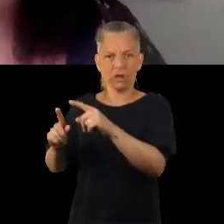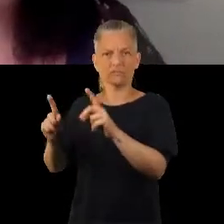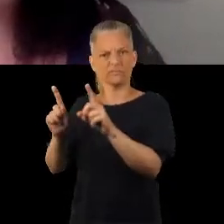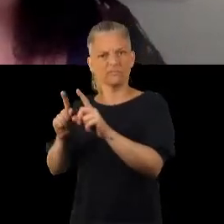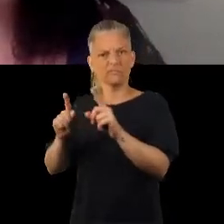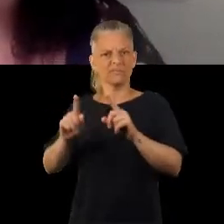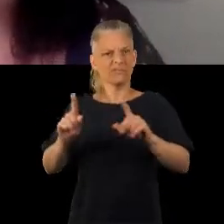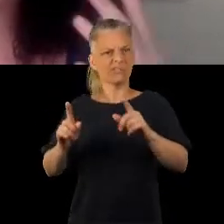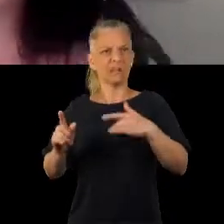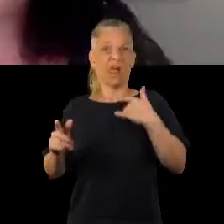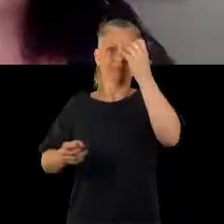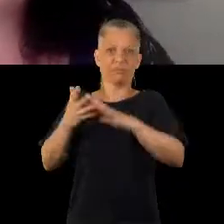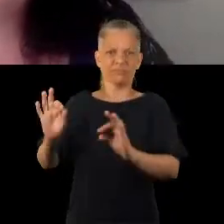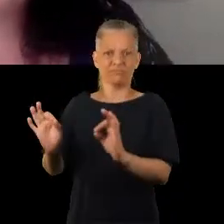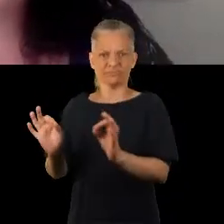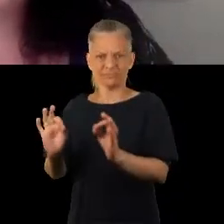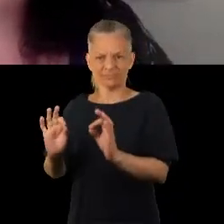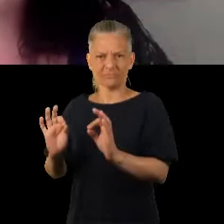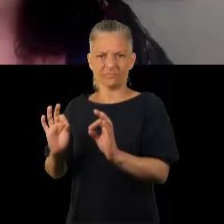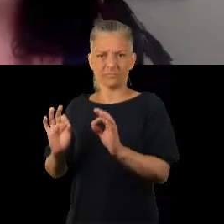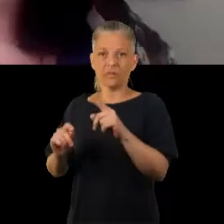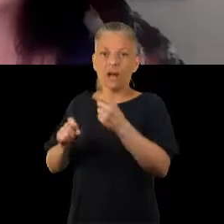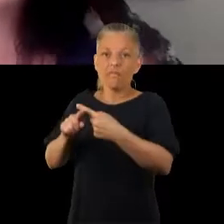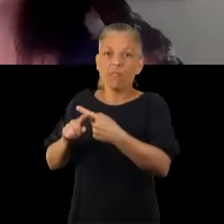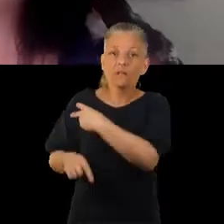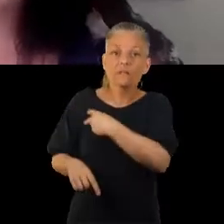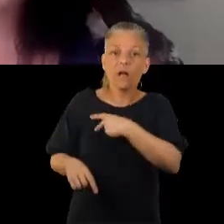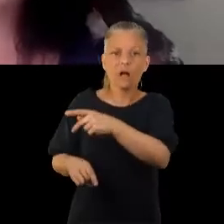are experiencing in the workplace, the staff are experiencing too. There’s so many staff in mental